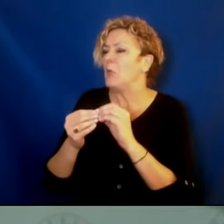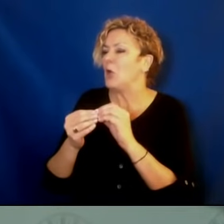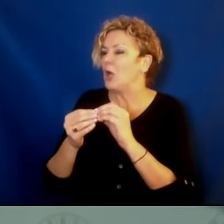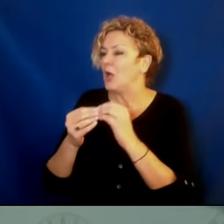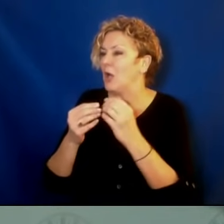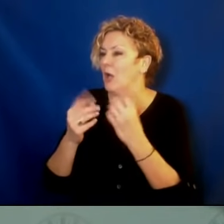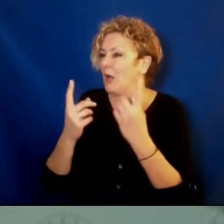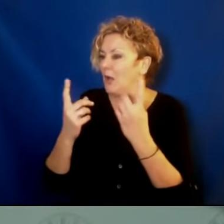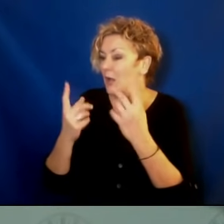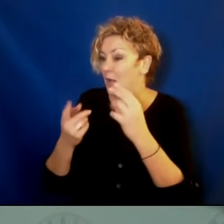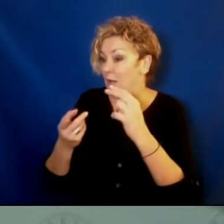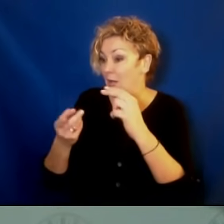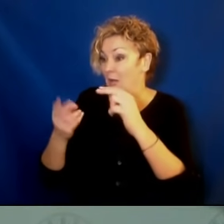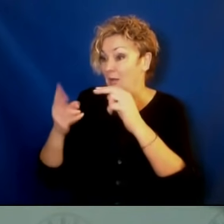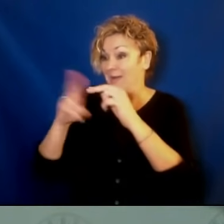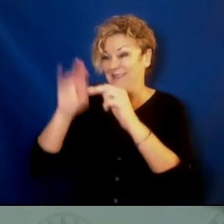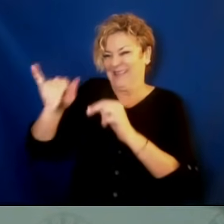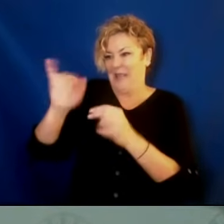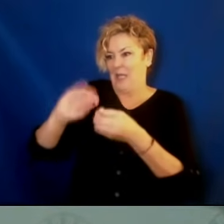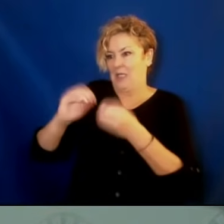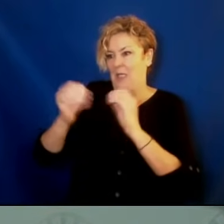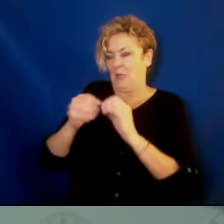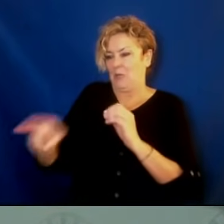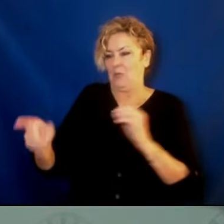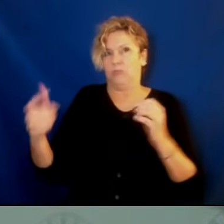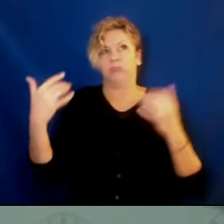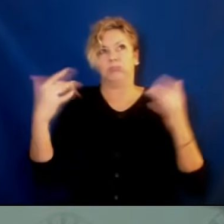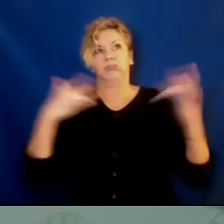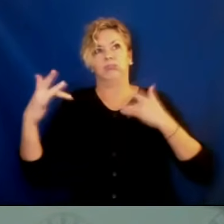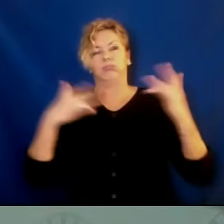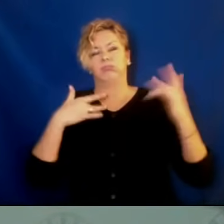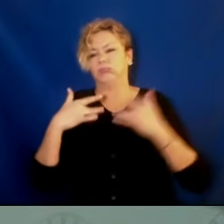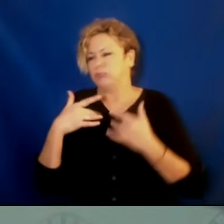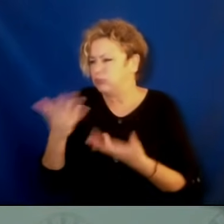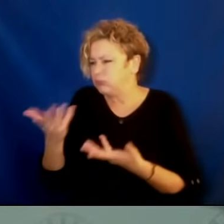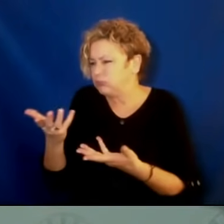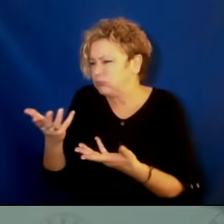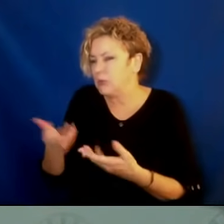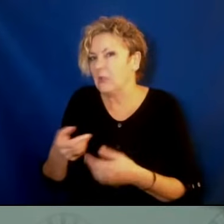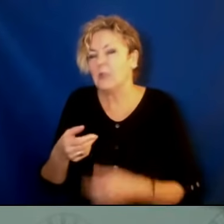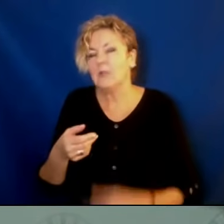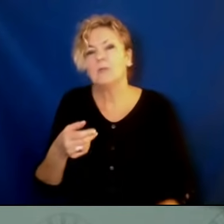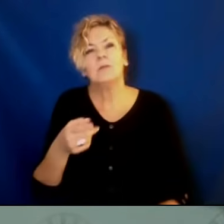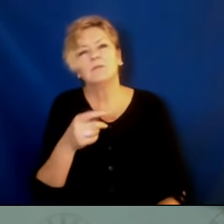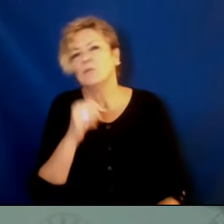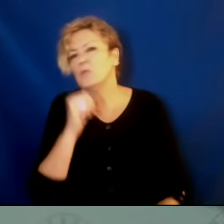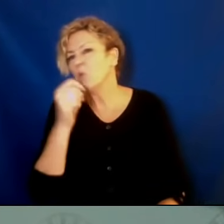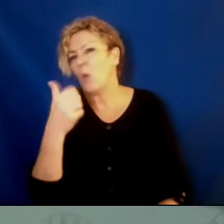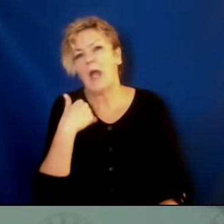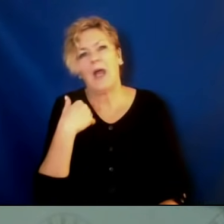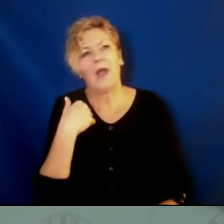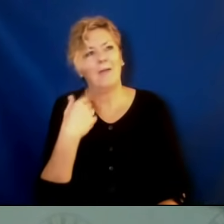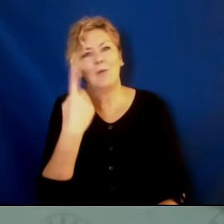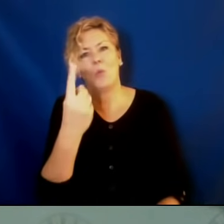Hi there, now some other Canadian cities bringing in-- for indoor dining, nonessentials food services, what would it take to bring in tougher restrictions here